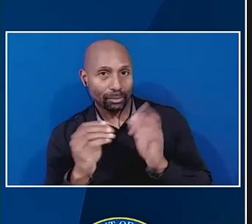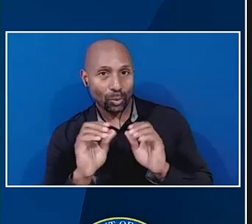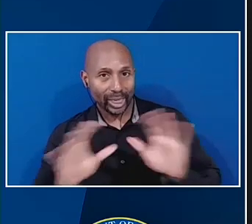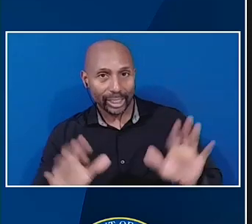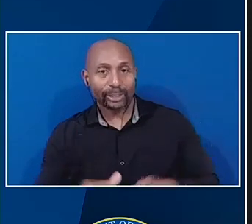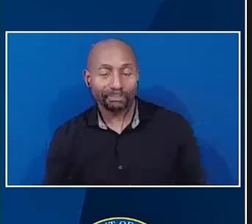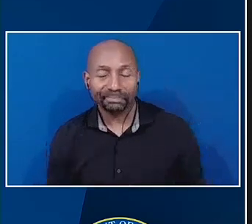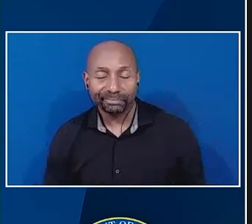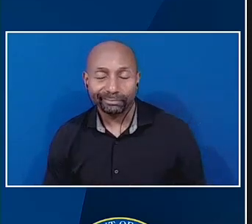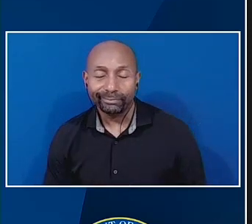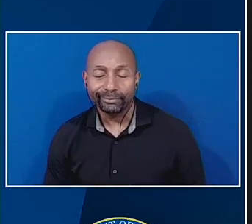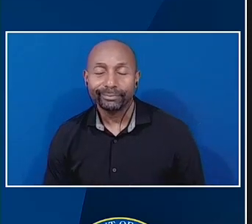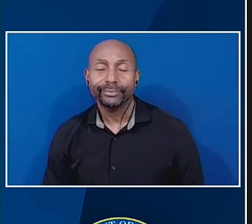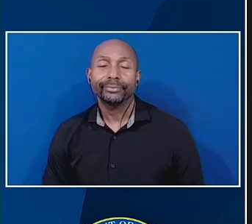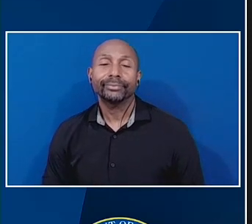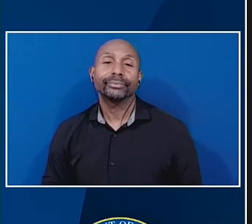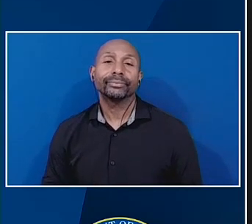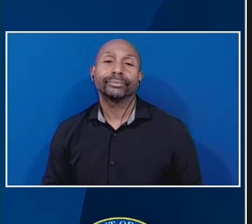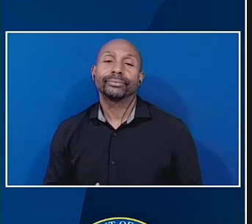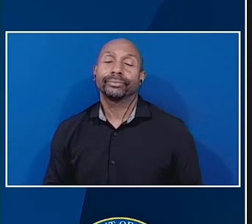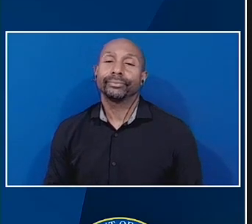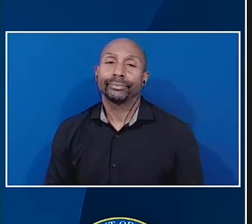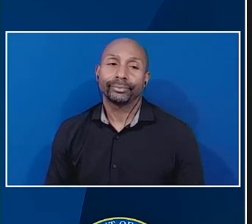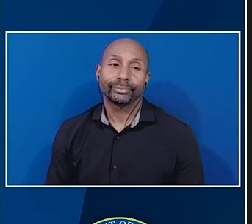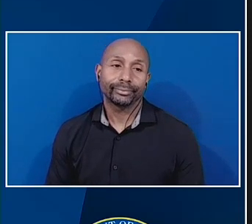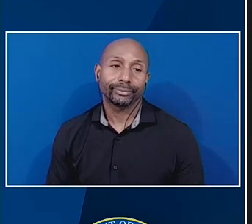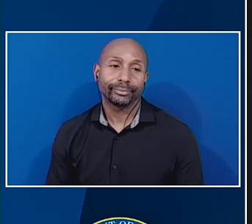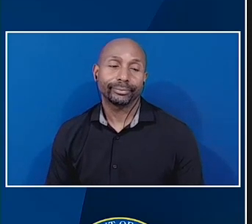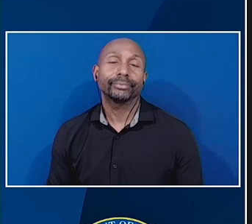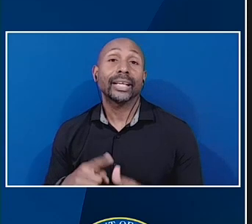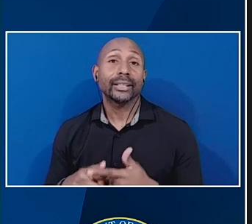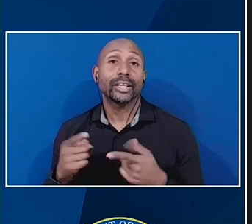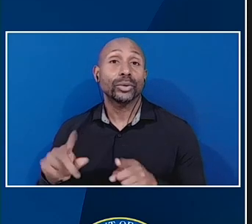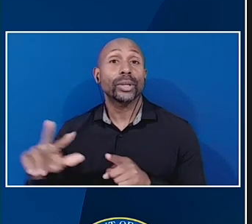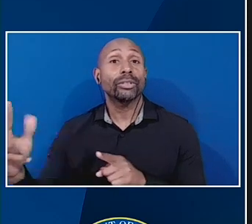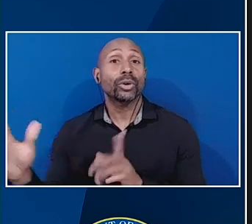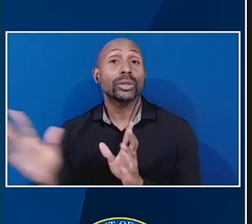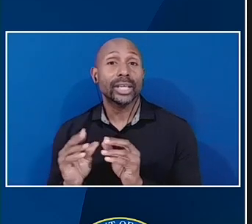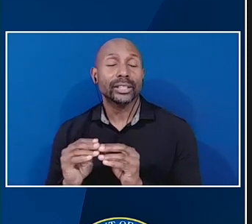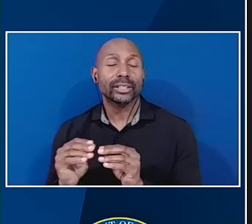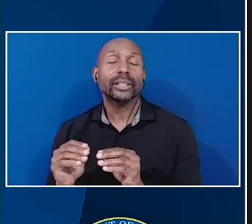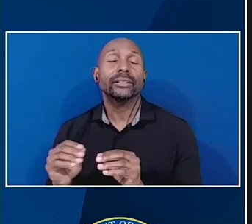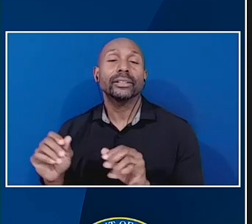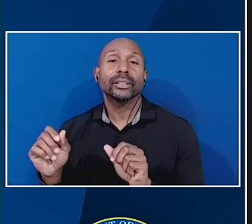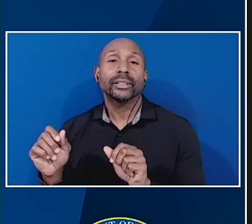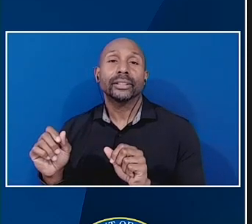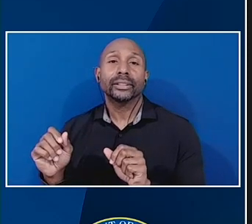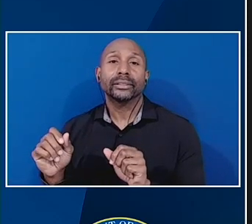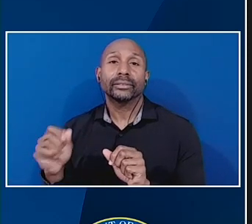And that can be addressed in the third session coming up next month.